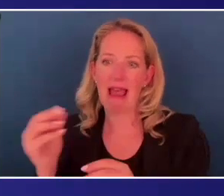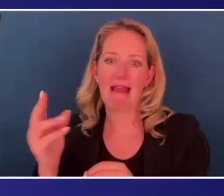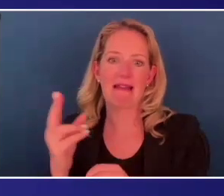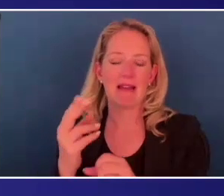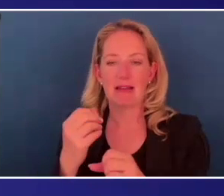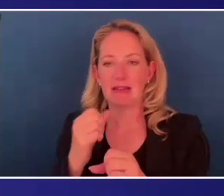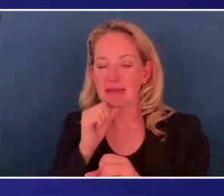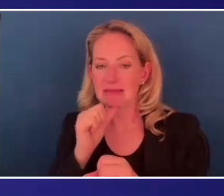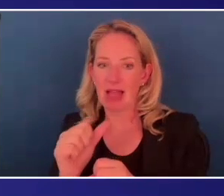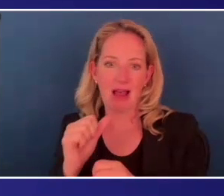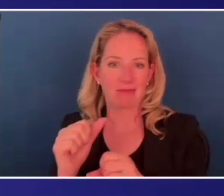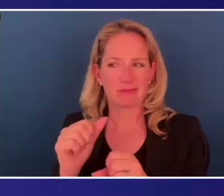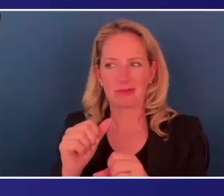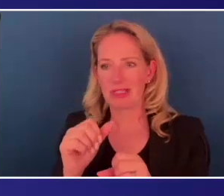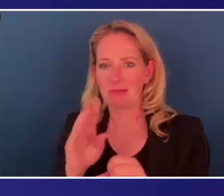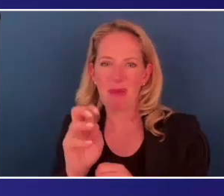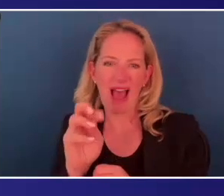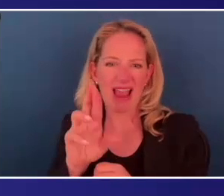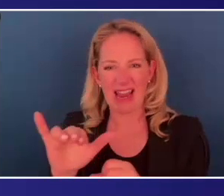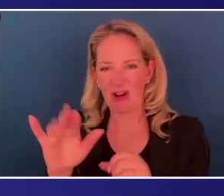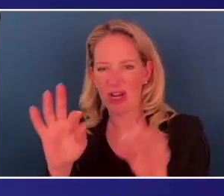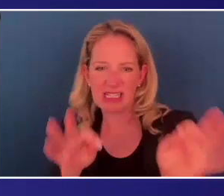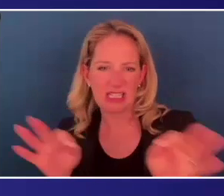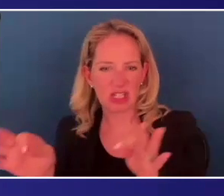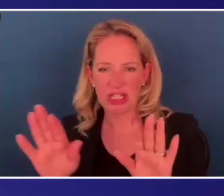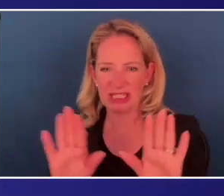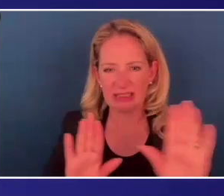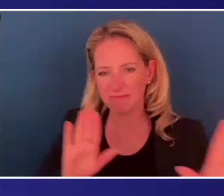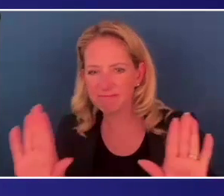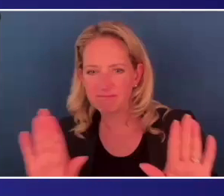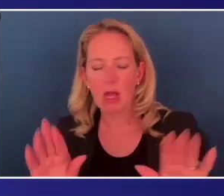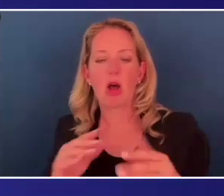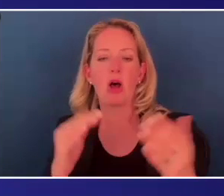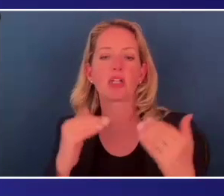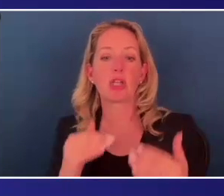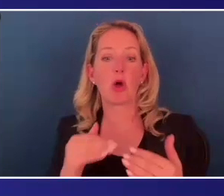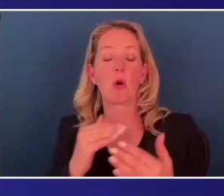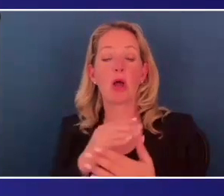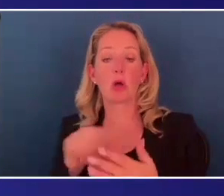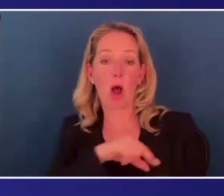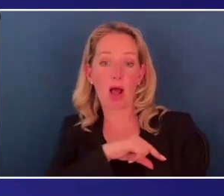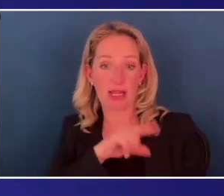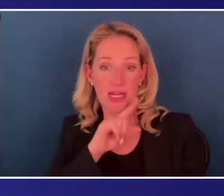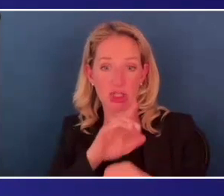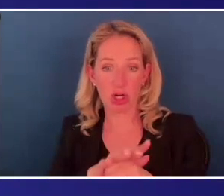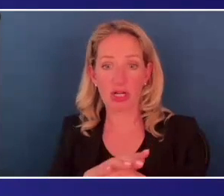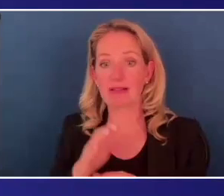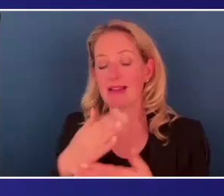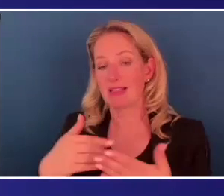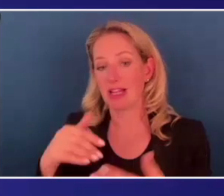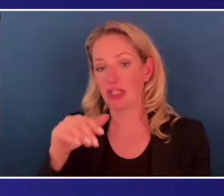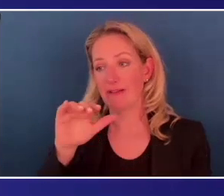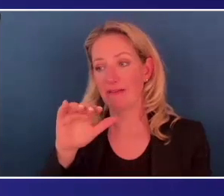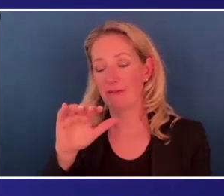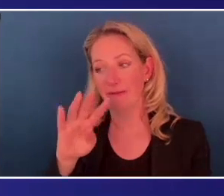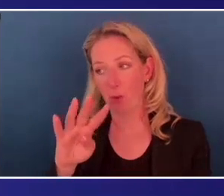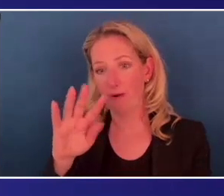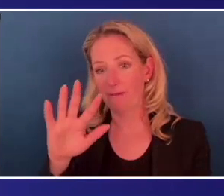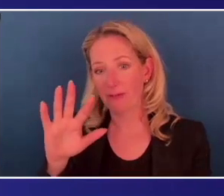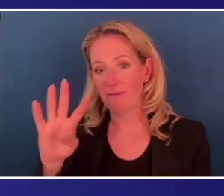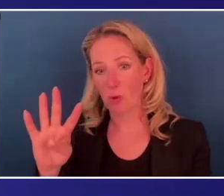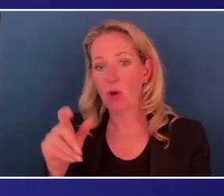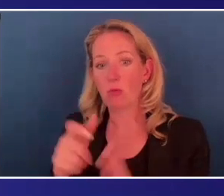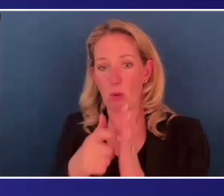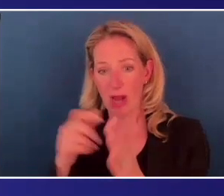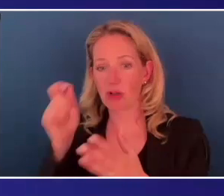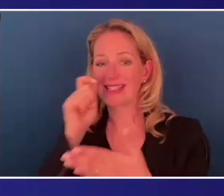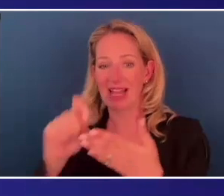And then finally on quality assurance, so section 454 of the higher education that requires the Secretary of Education to establish quality insurance system.